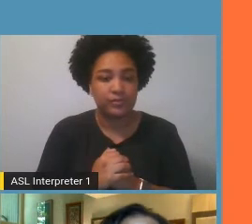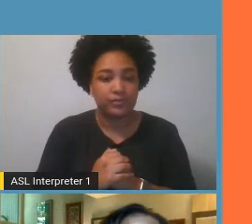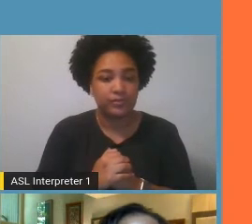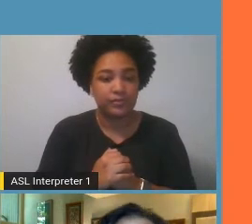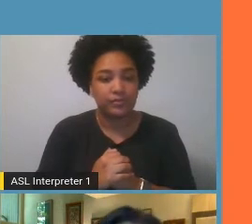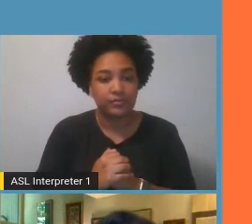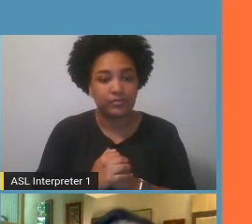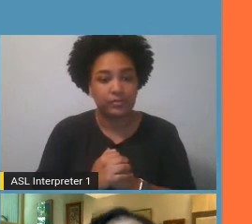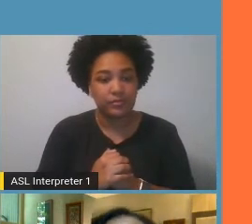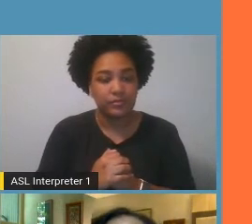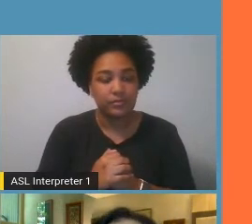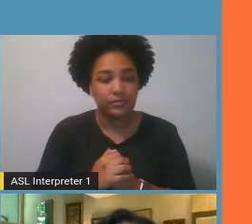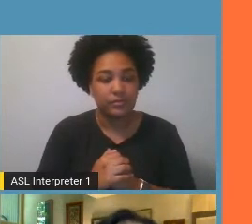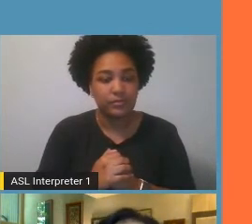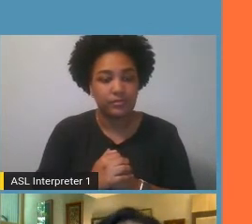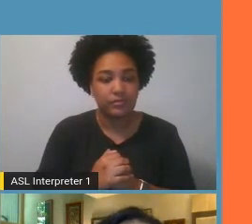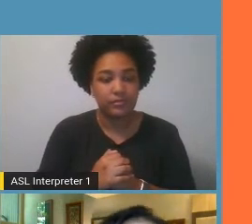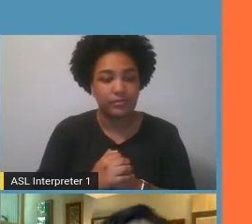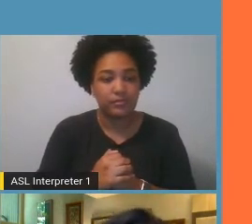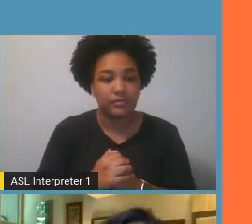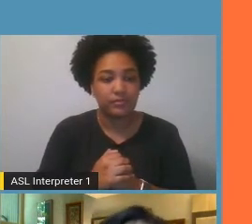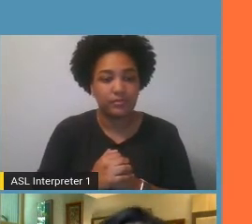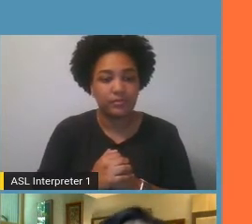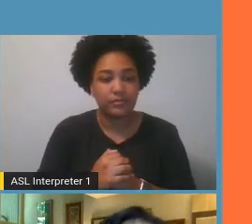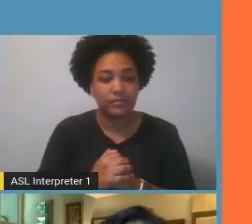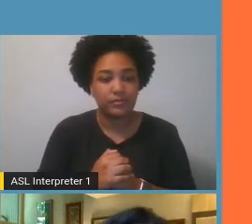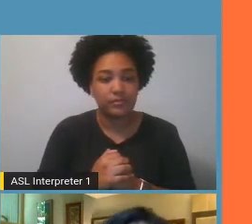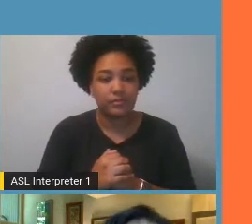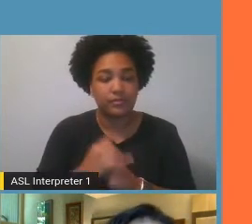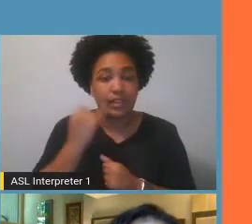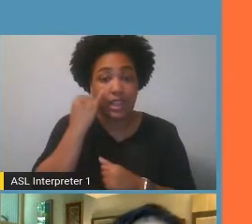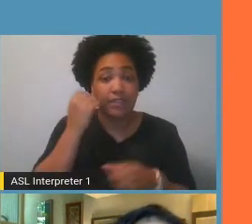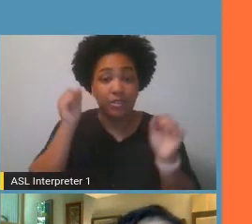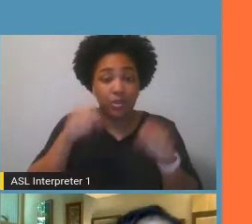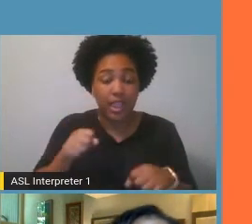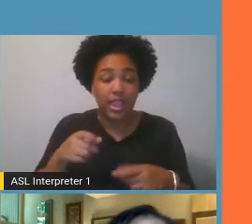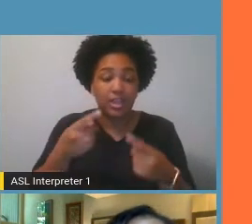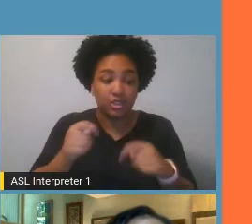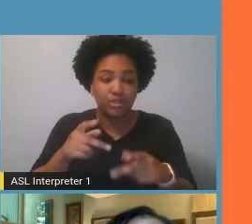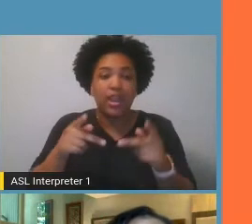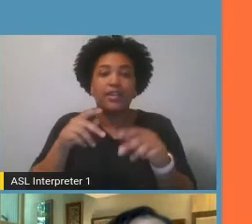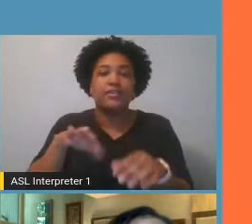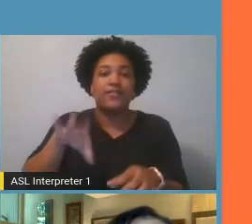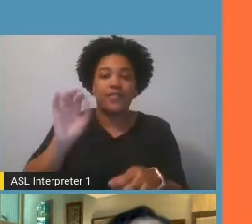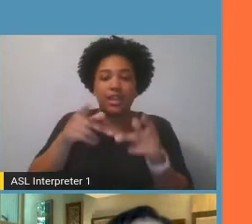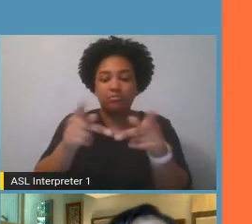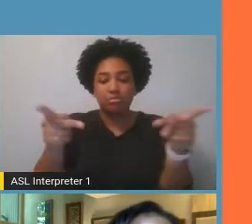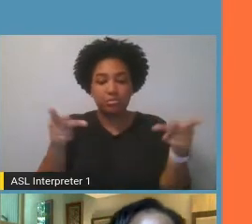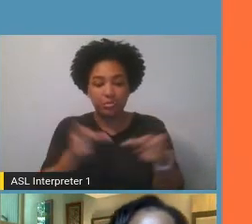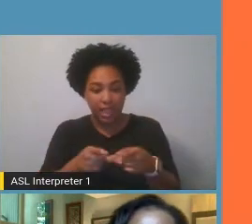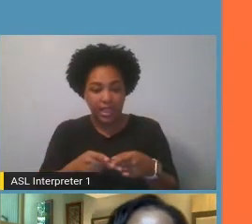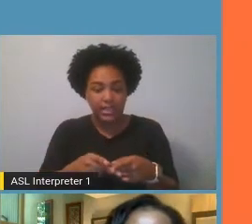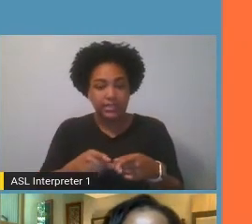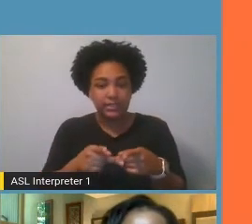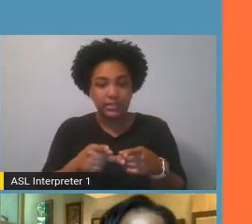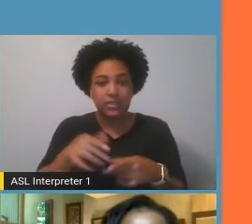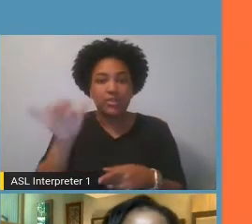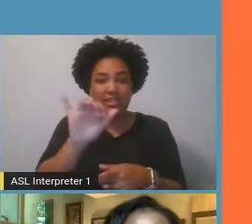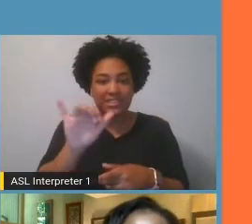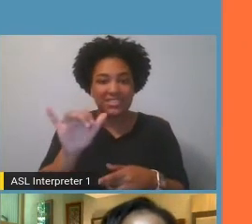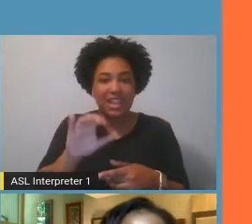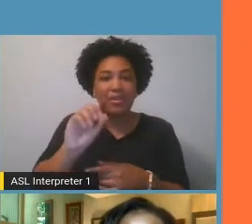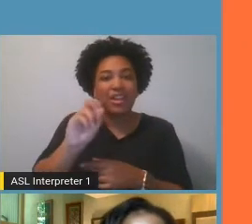if you can try to find space that meets these conditions. You don't want to scan items and